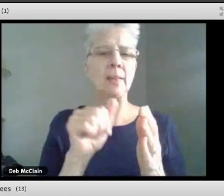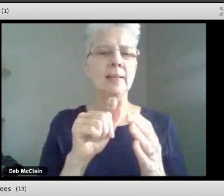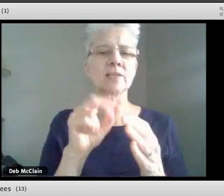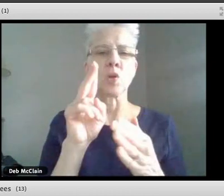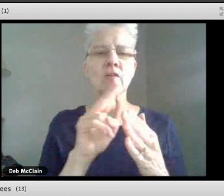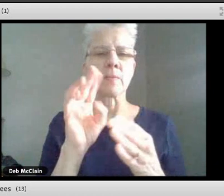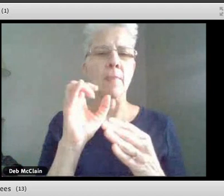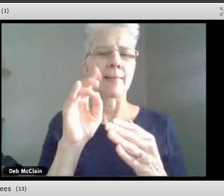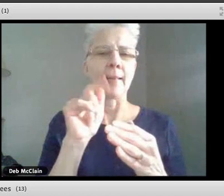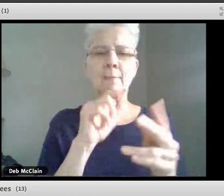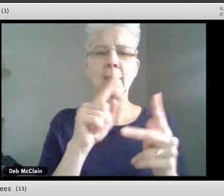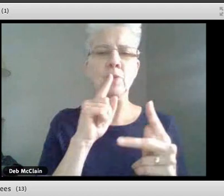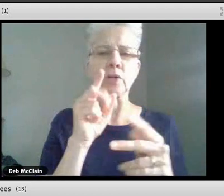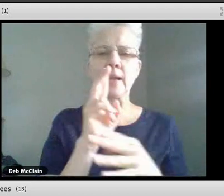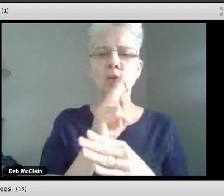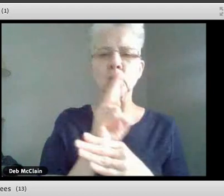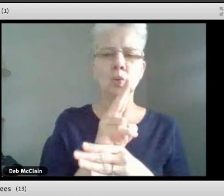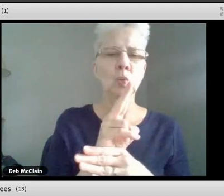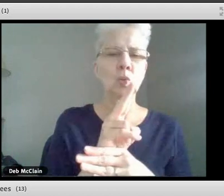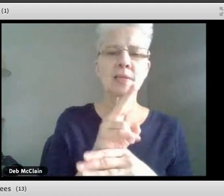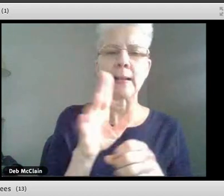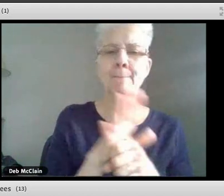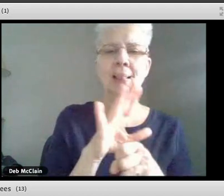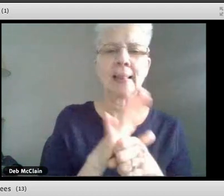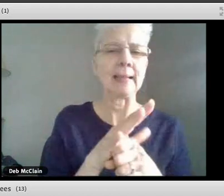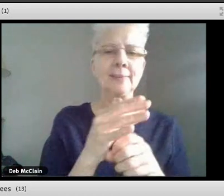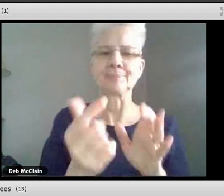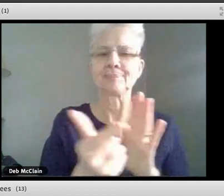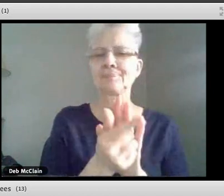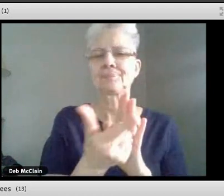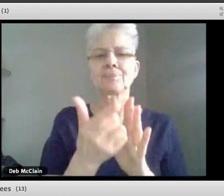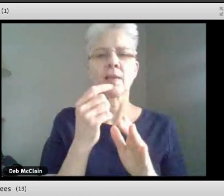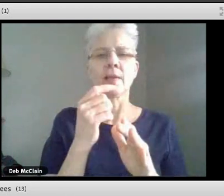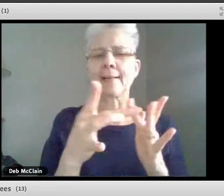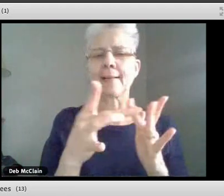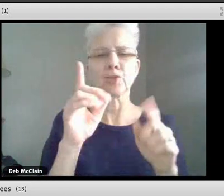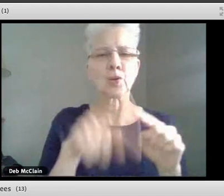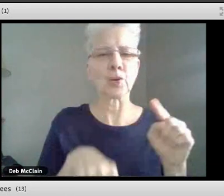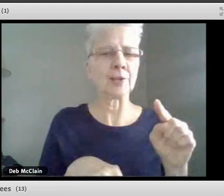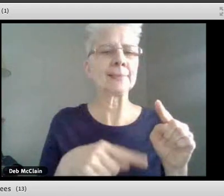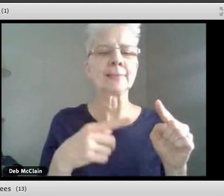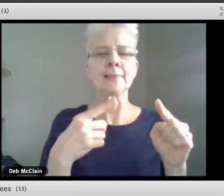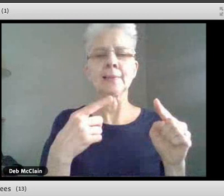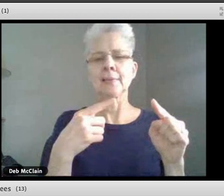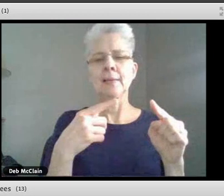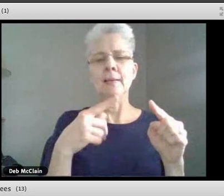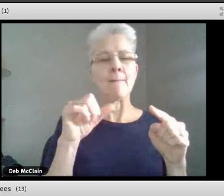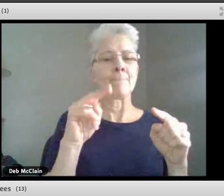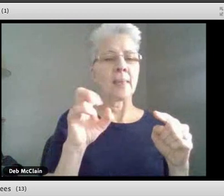It's completely inaccessible technology. Penn State, so a lot of the big universities out there,